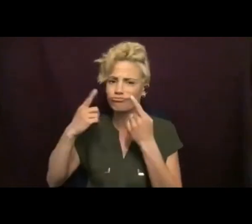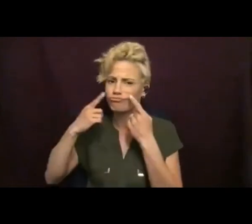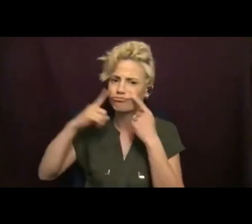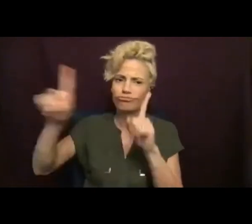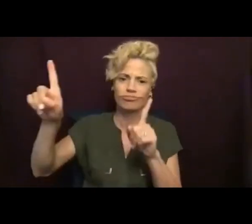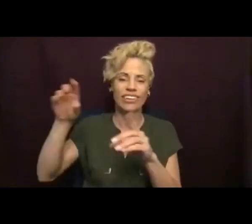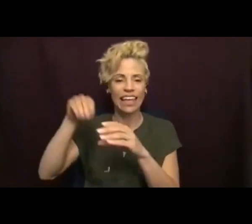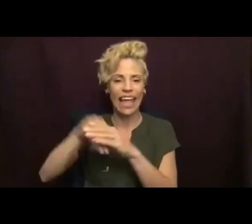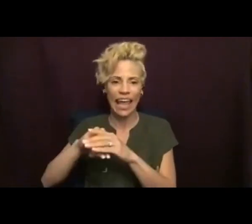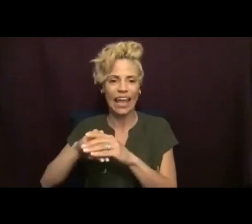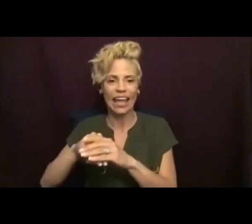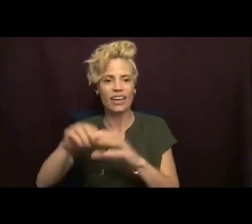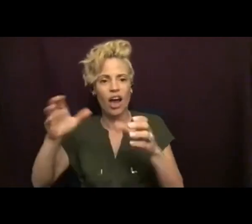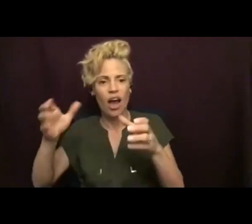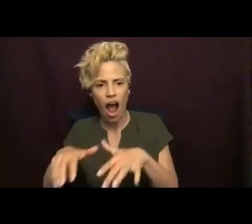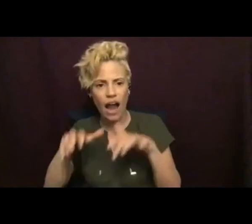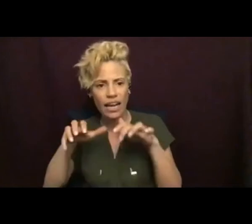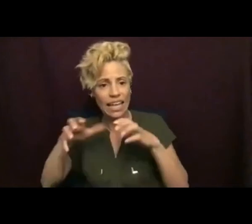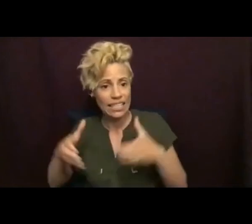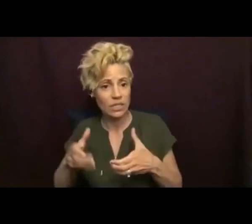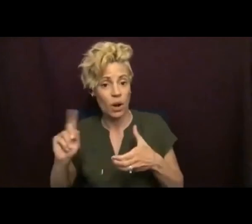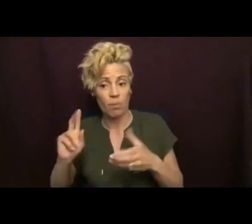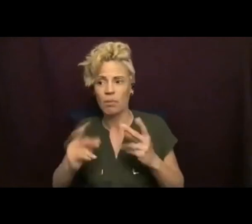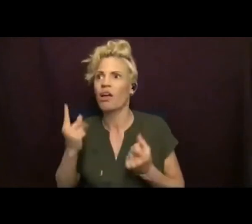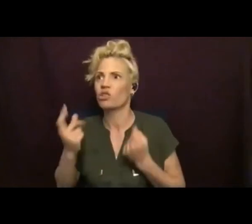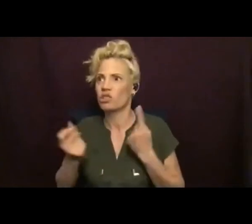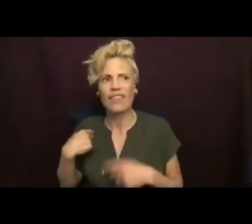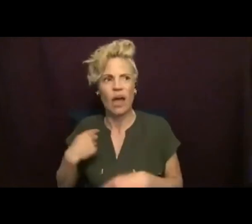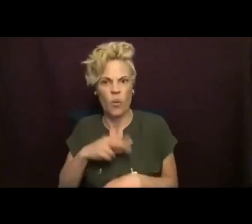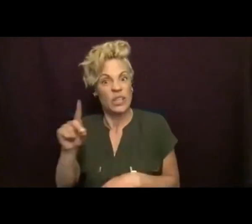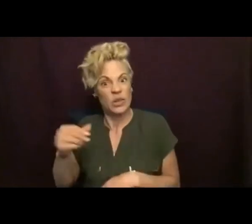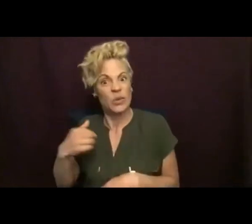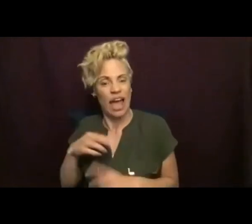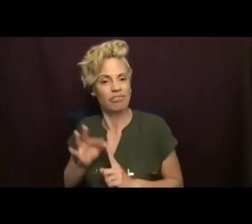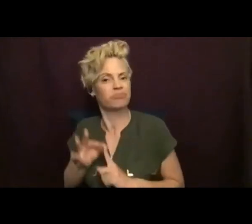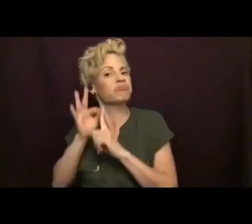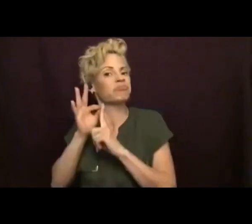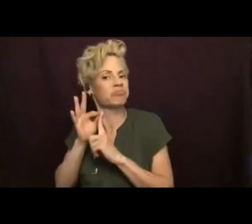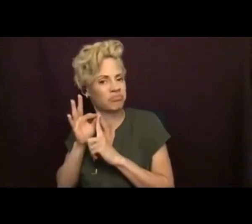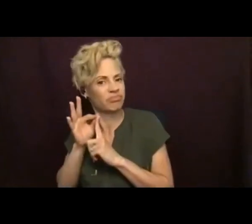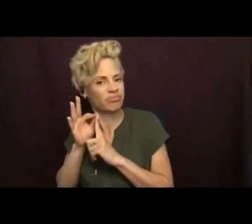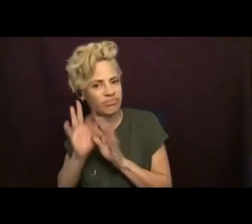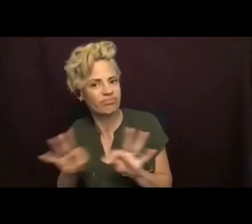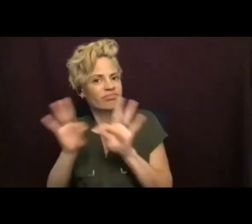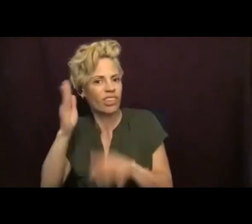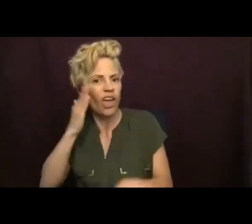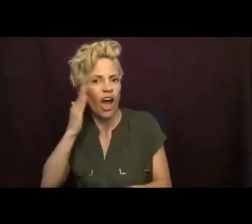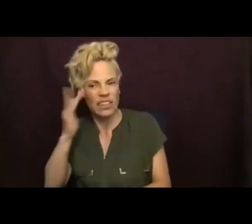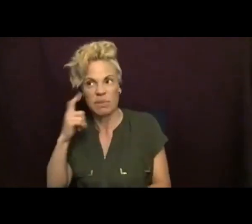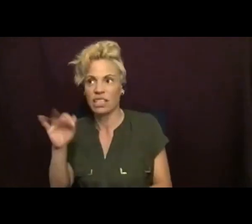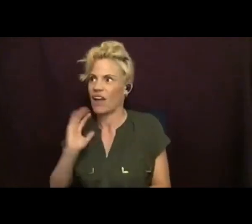from the embodiment that we variously walk around with, people launch off and then are understood